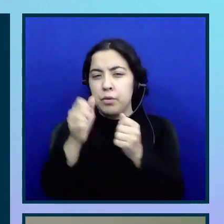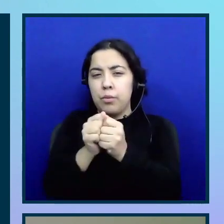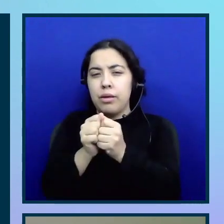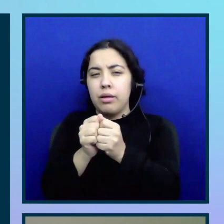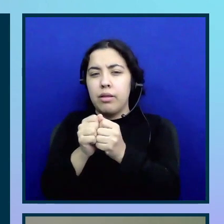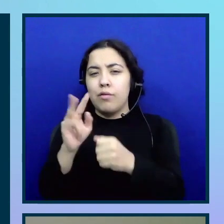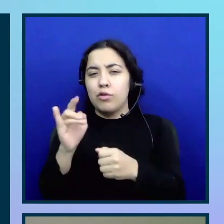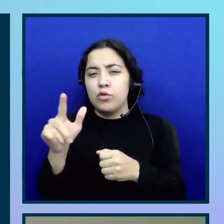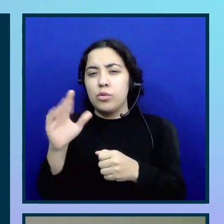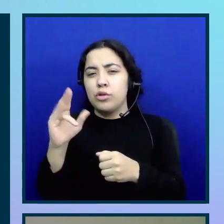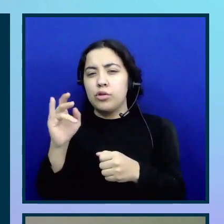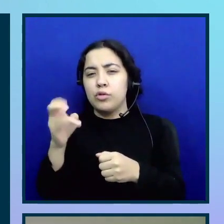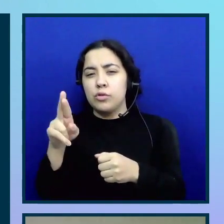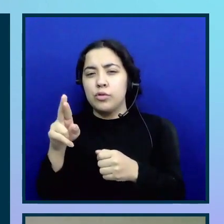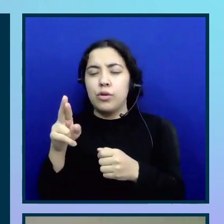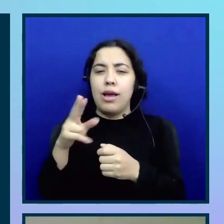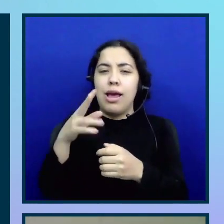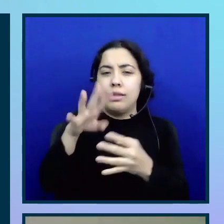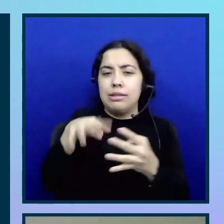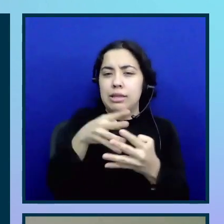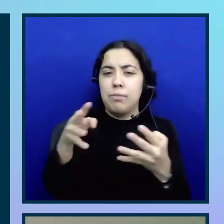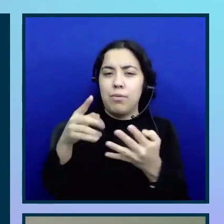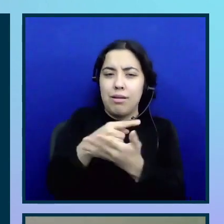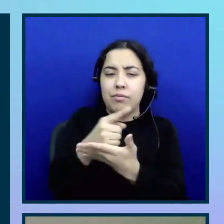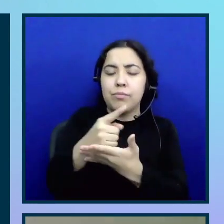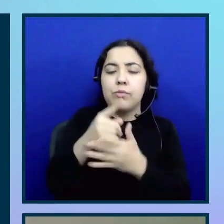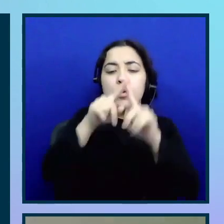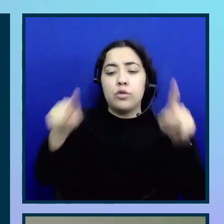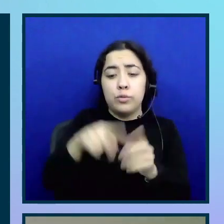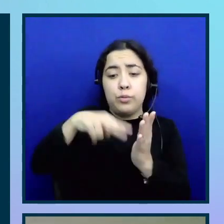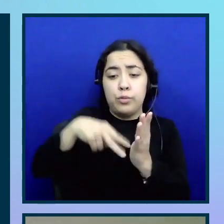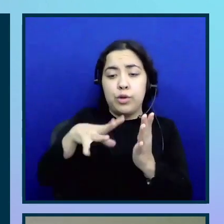that's like using the screen reader cursor to move through like rows and columns,